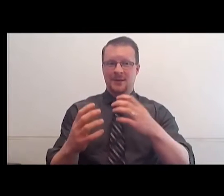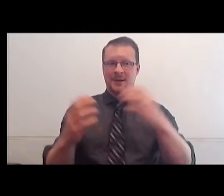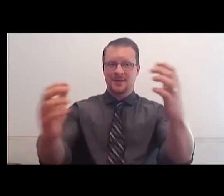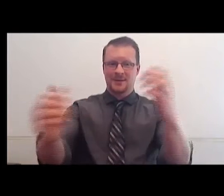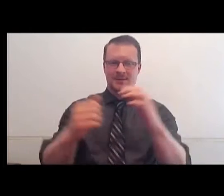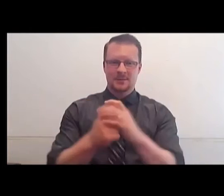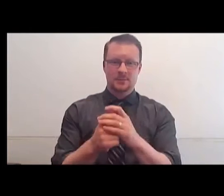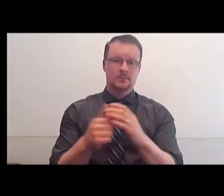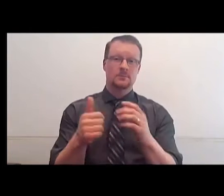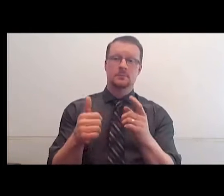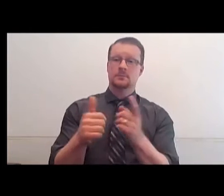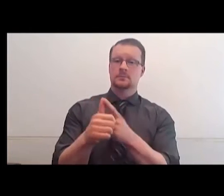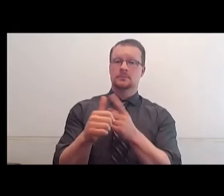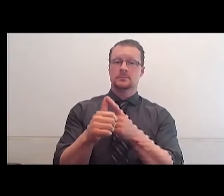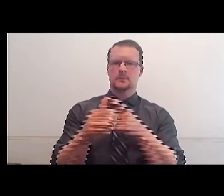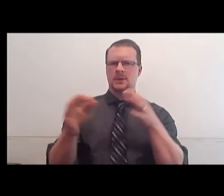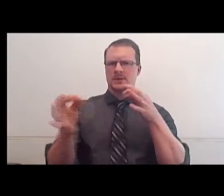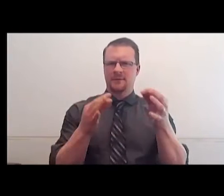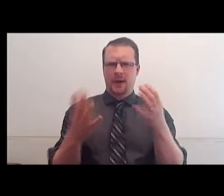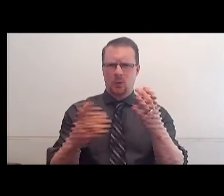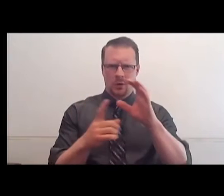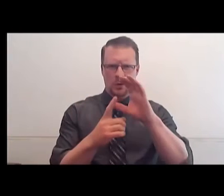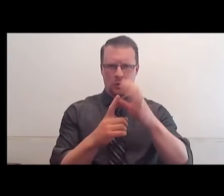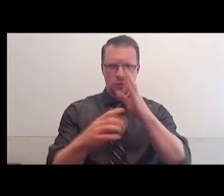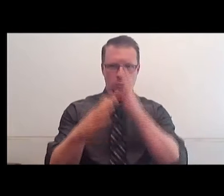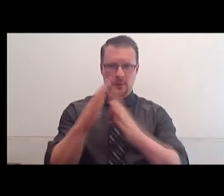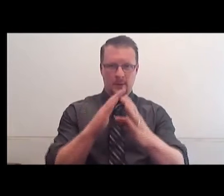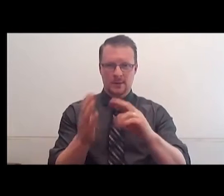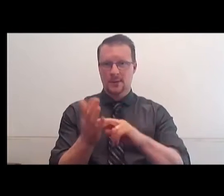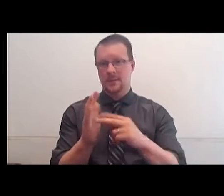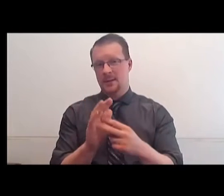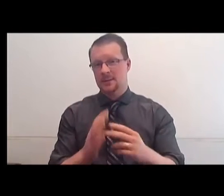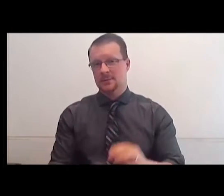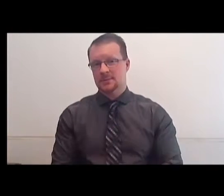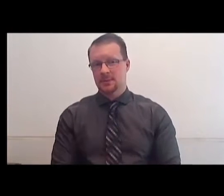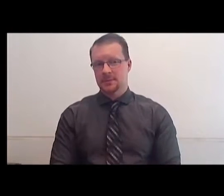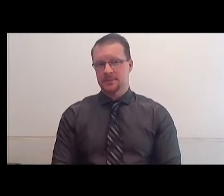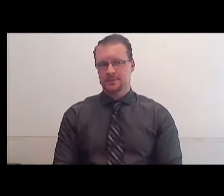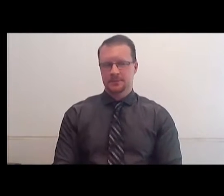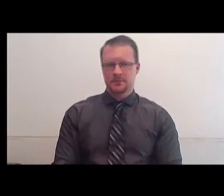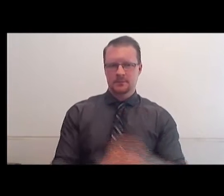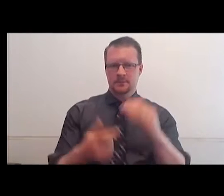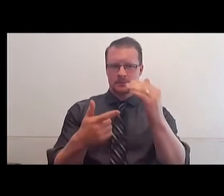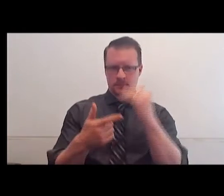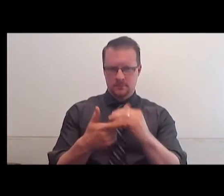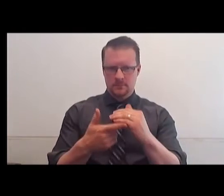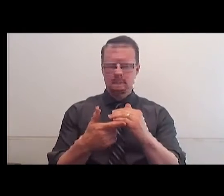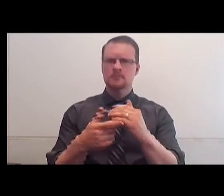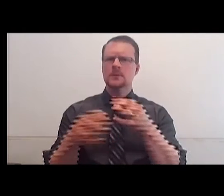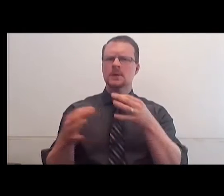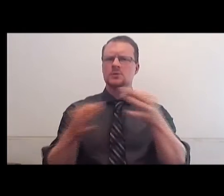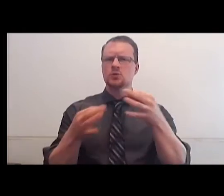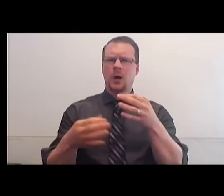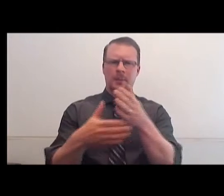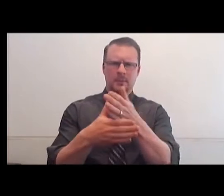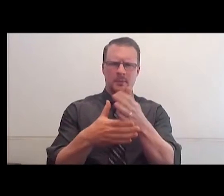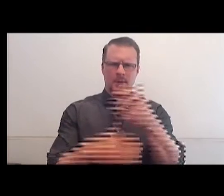So you can see my goals for you as the audience. First I'd like to start with the definition of what cultural humility is,